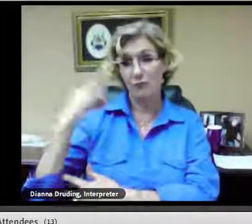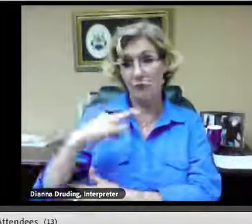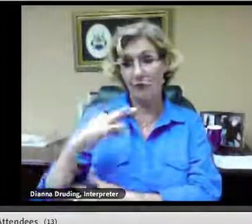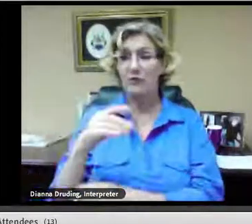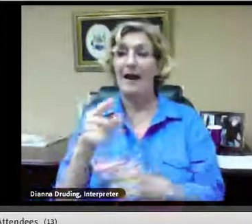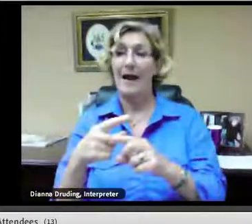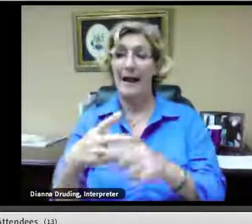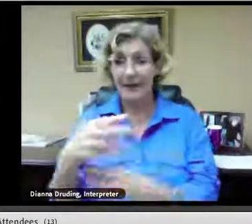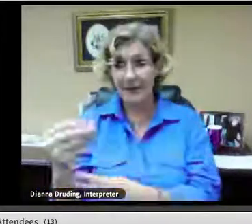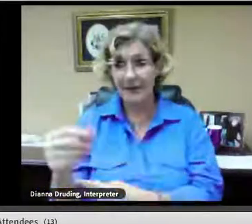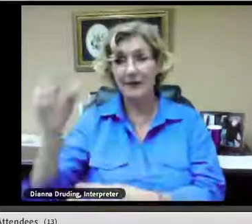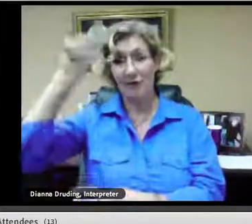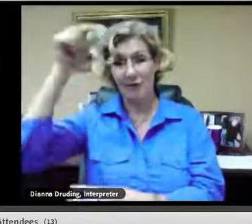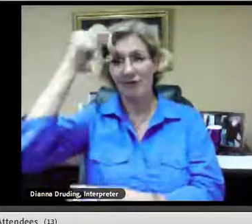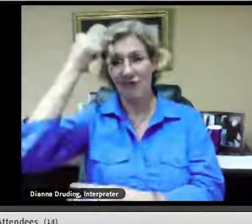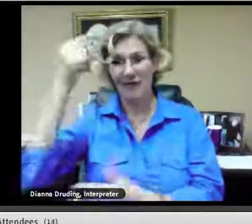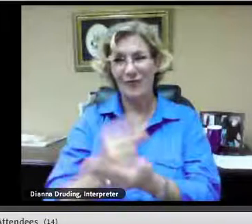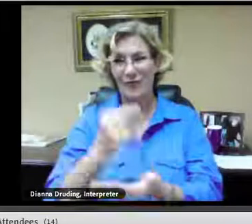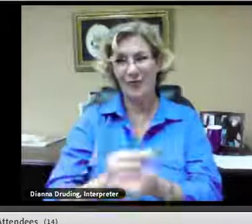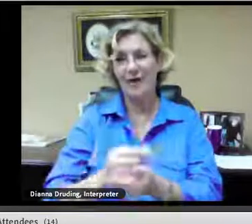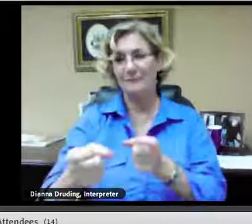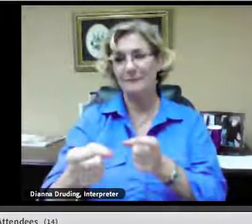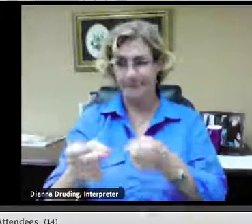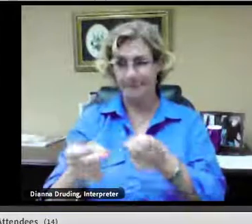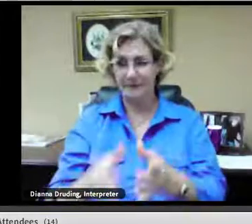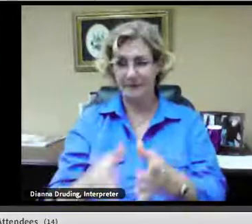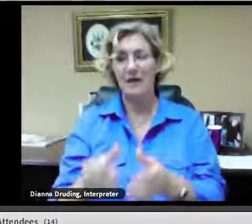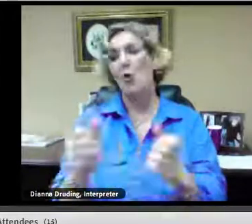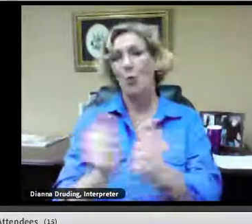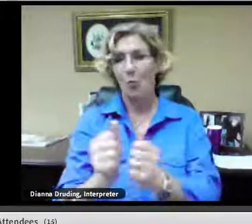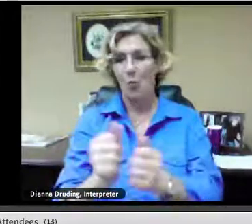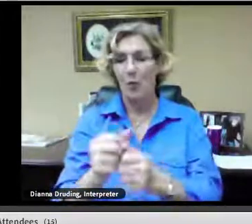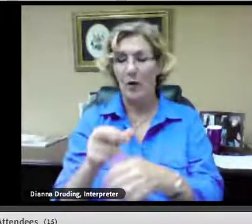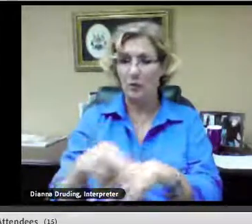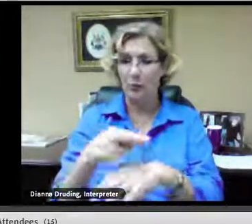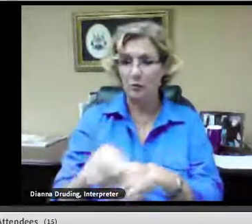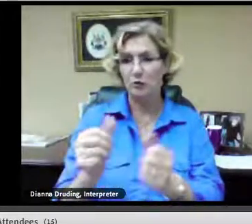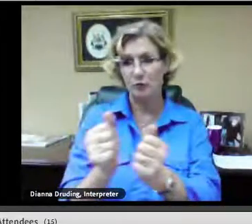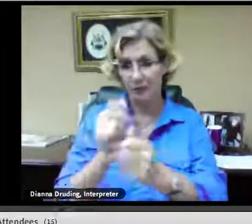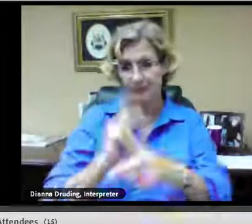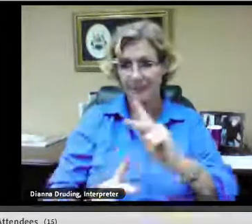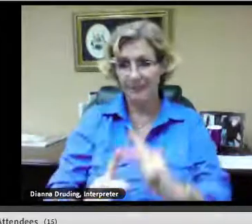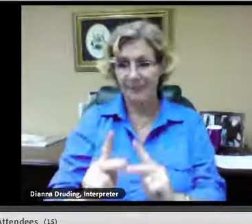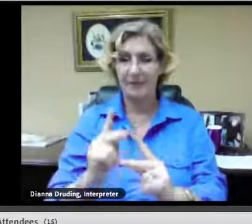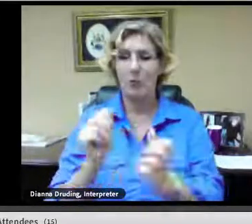and resources for peoples with disabilities. She is a creativity and accessibility consultant,